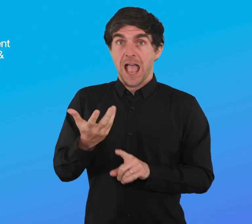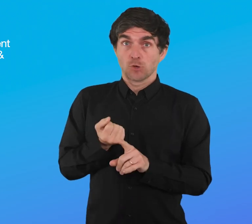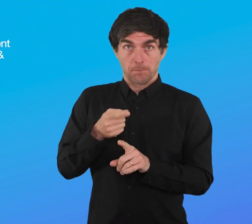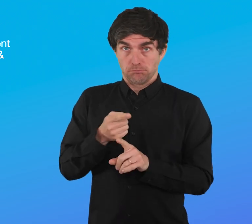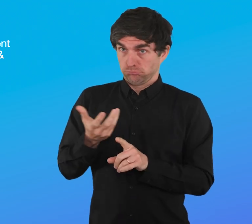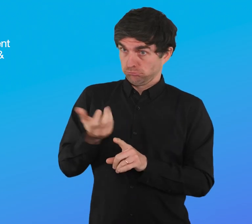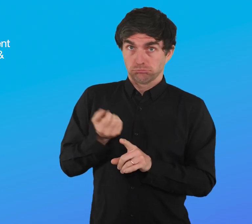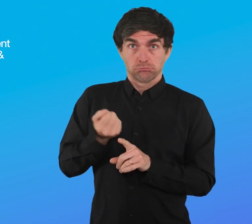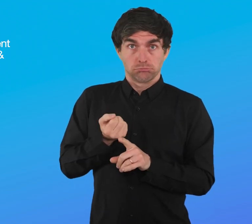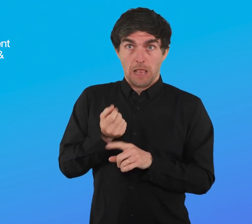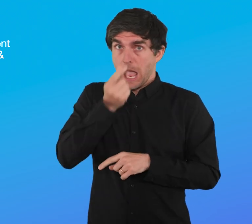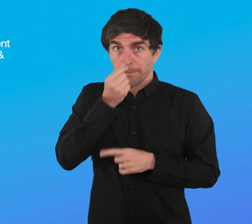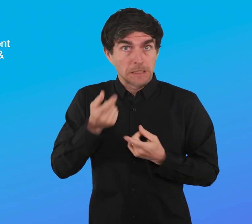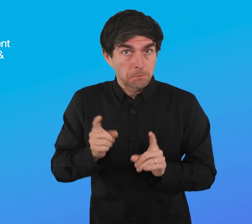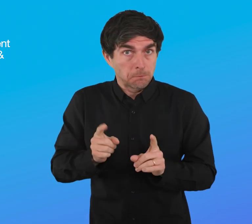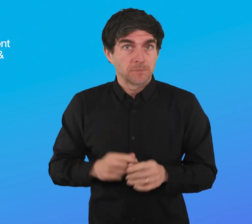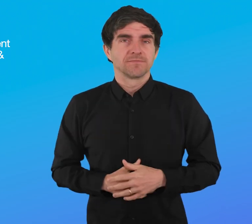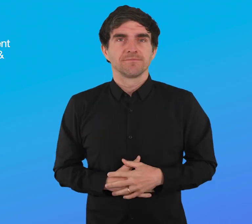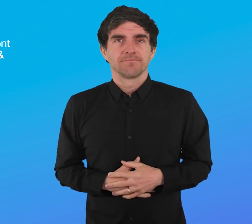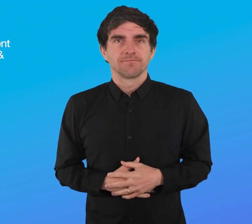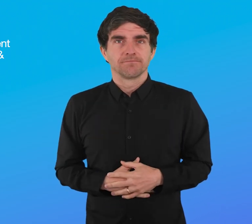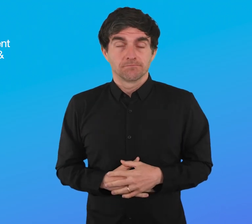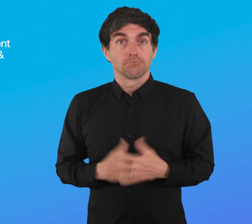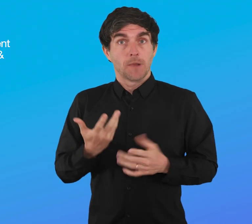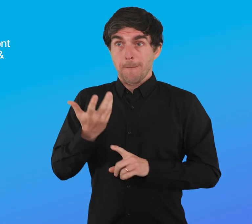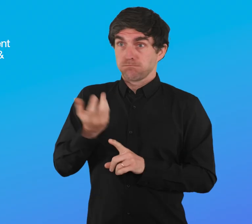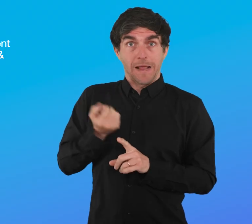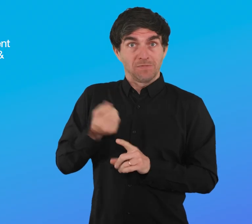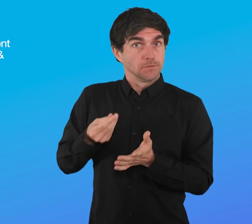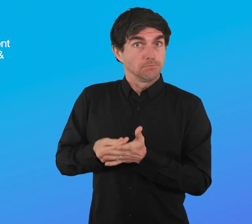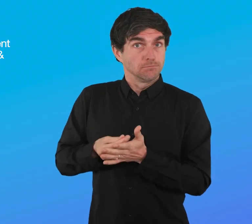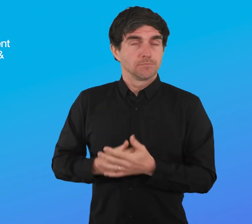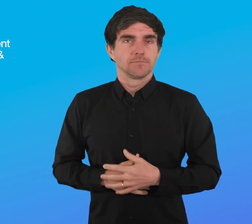Income is money you get, it can be: • Money from benefits you get